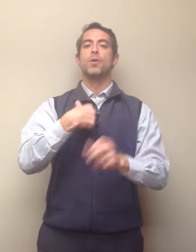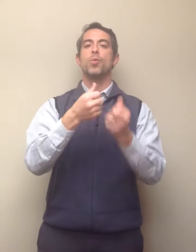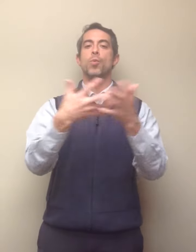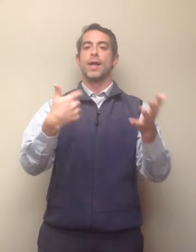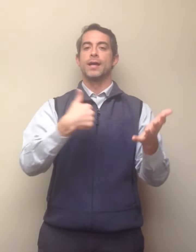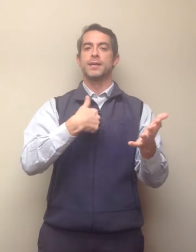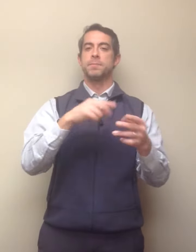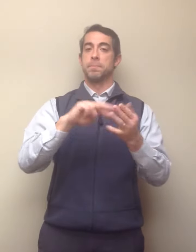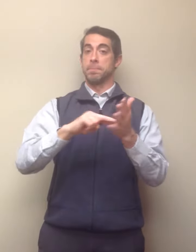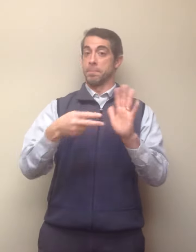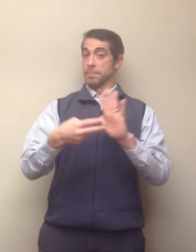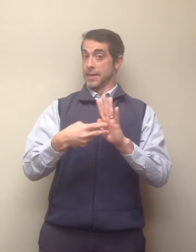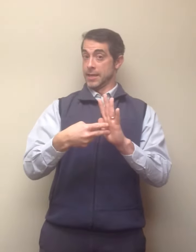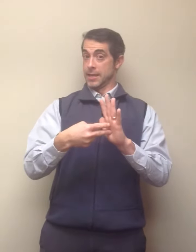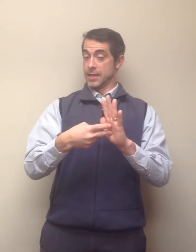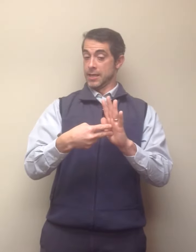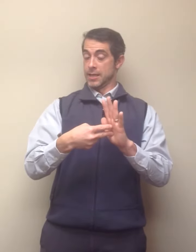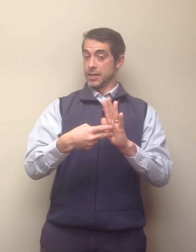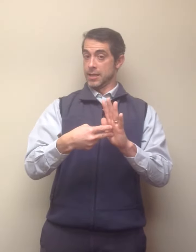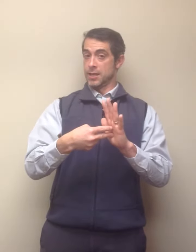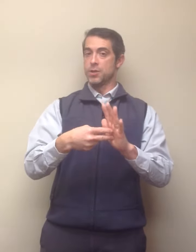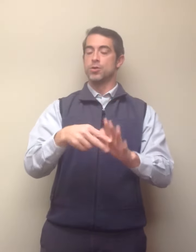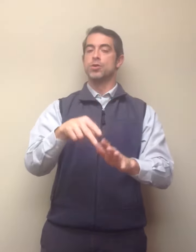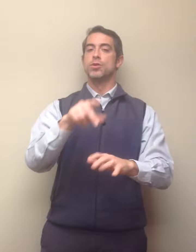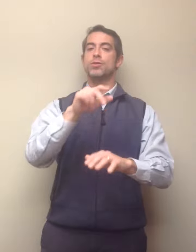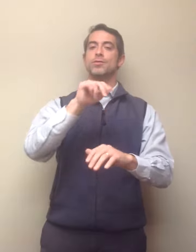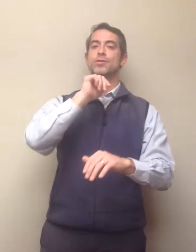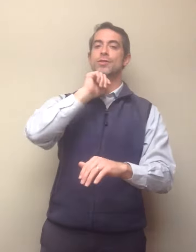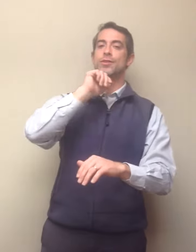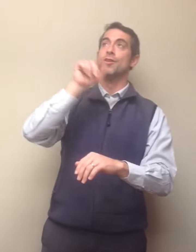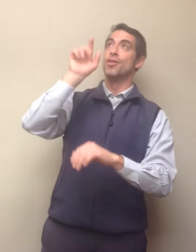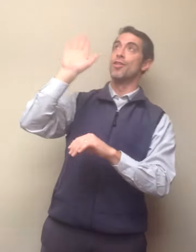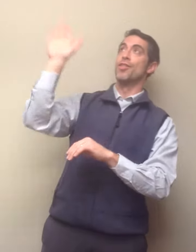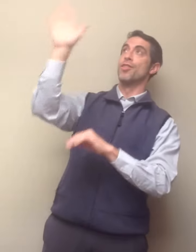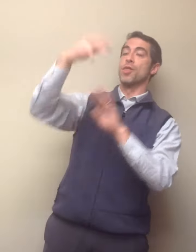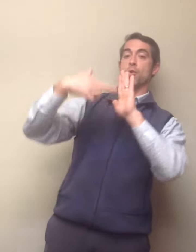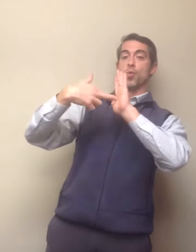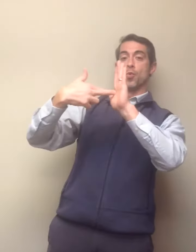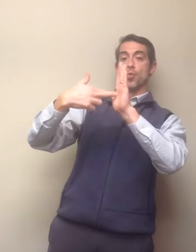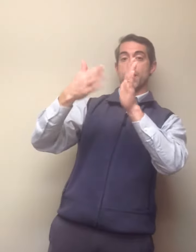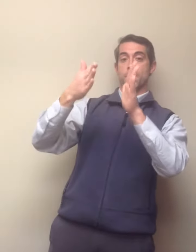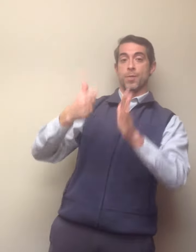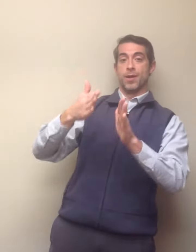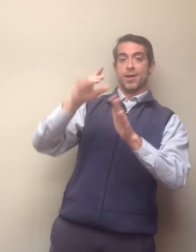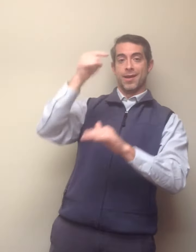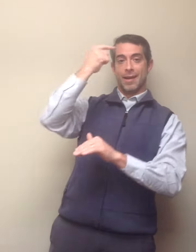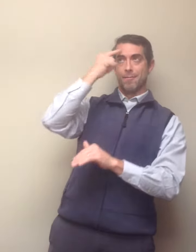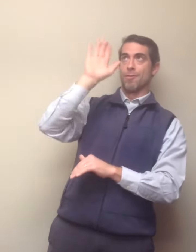This is the idea that representatives should not make decisions that impact a